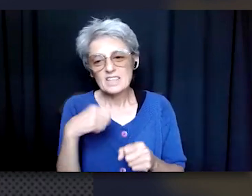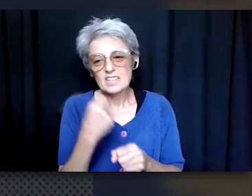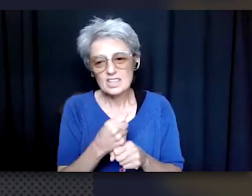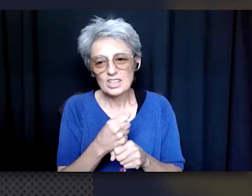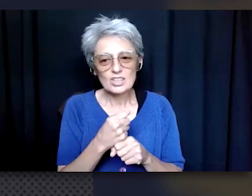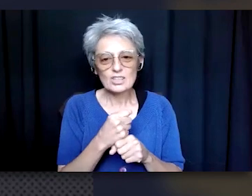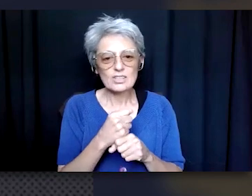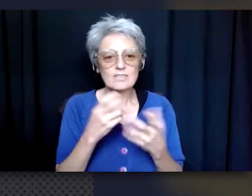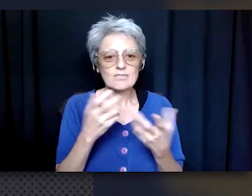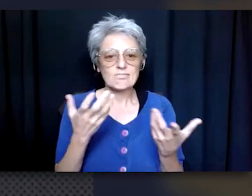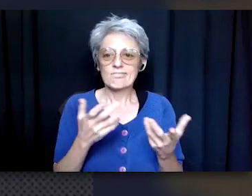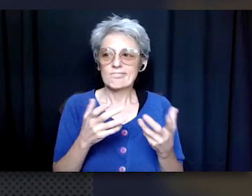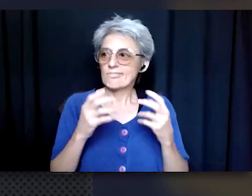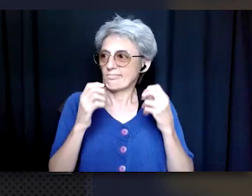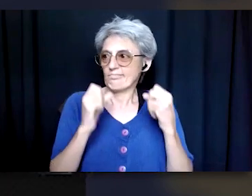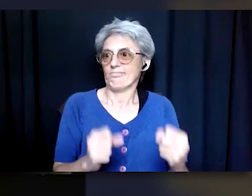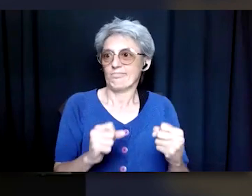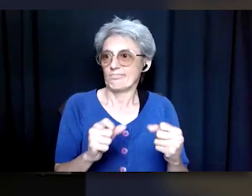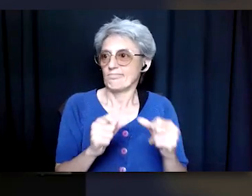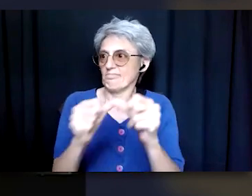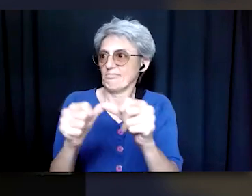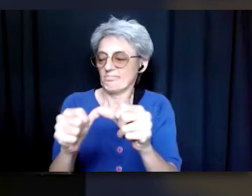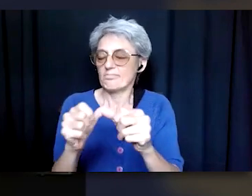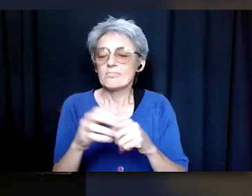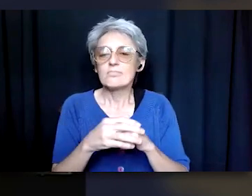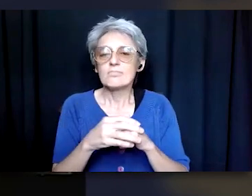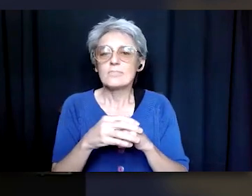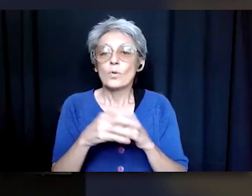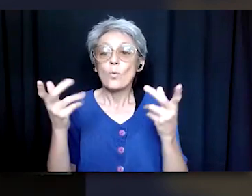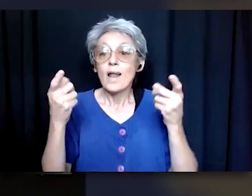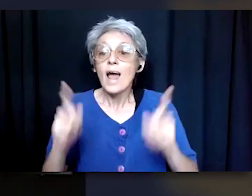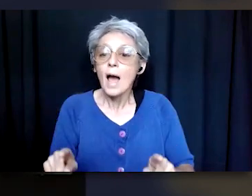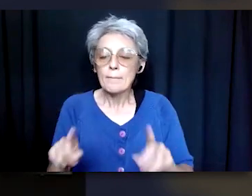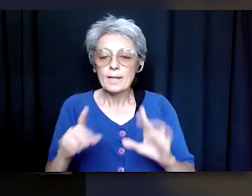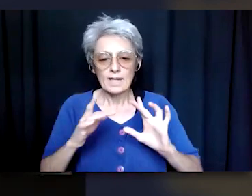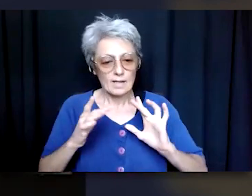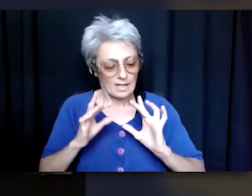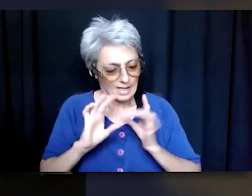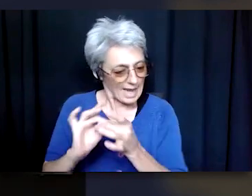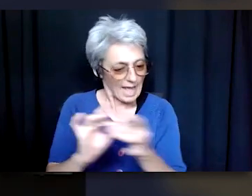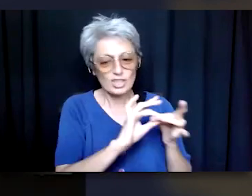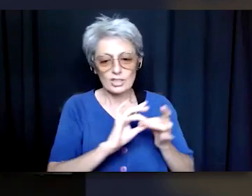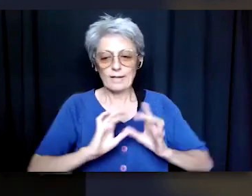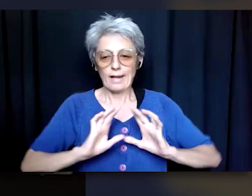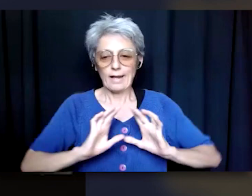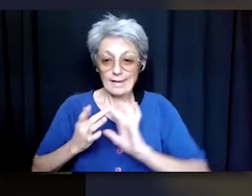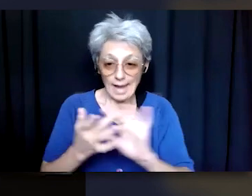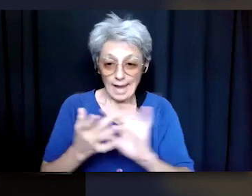networks, and people. So in that world, you get the overwhelm of, "Oh my goodness, there’s so many